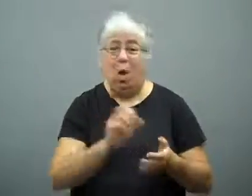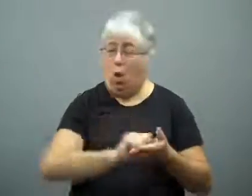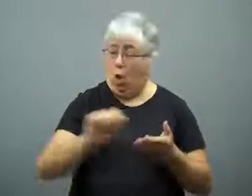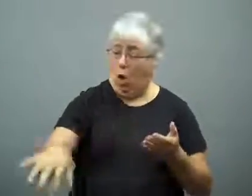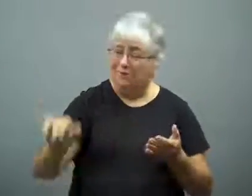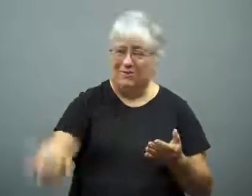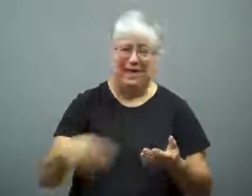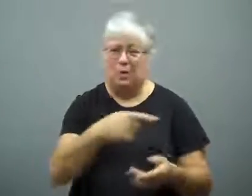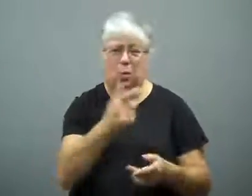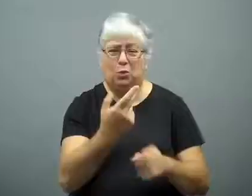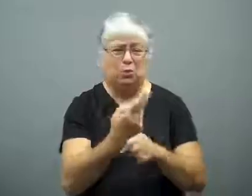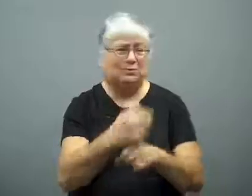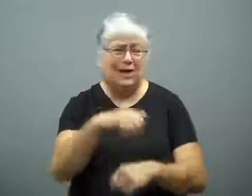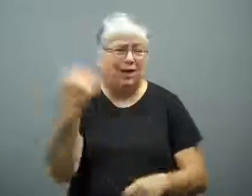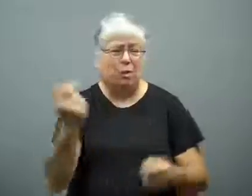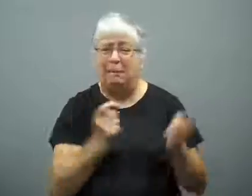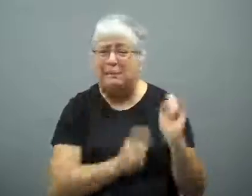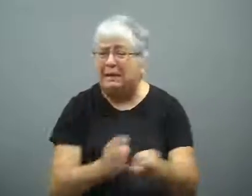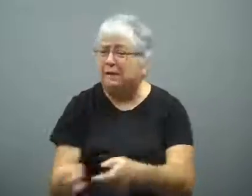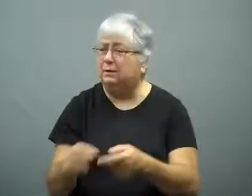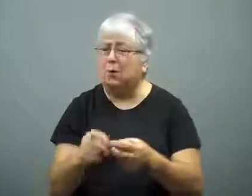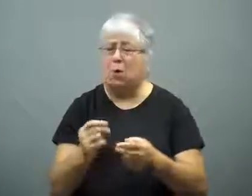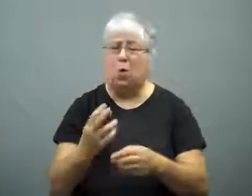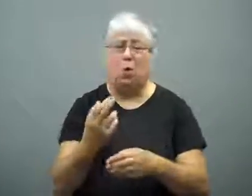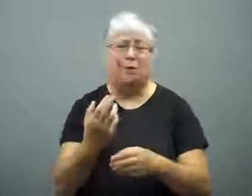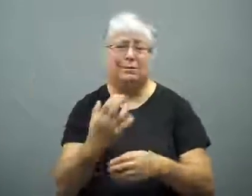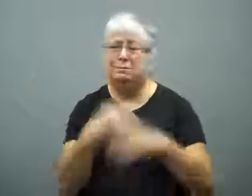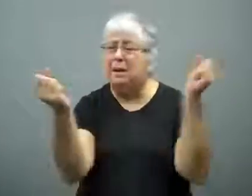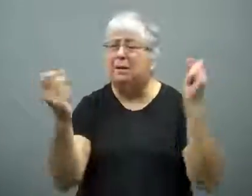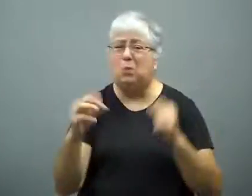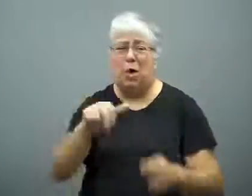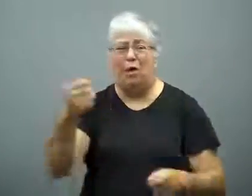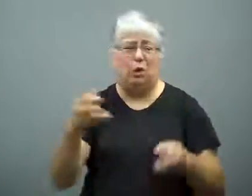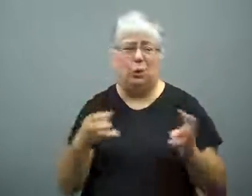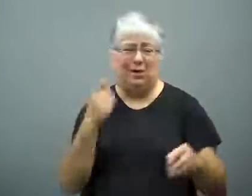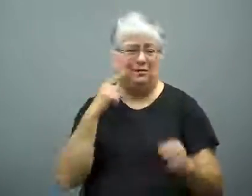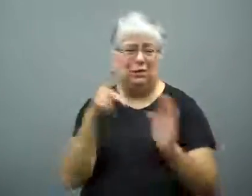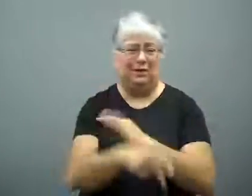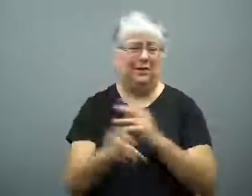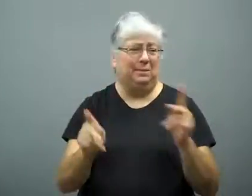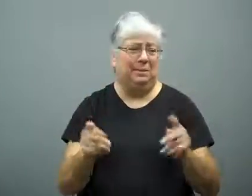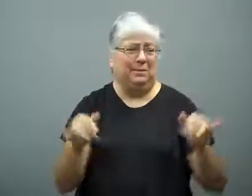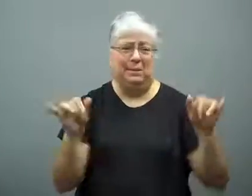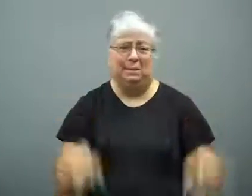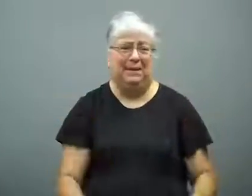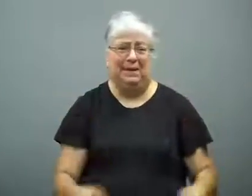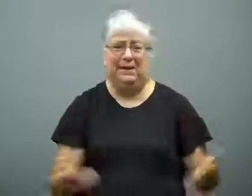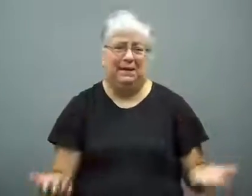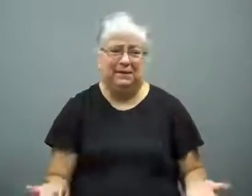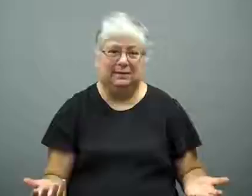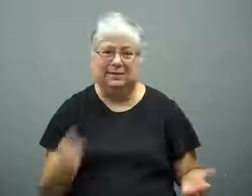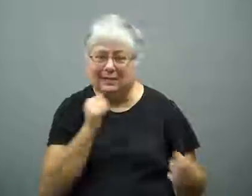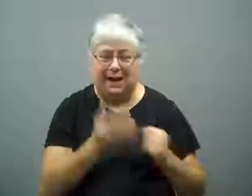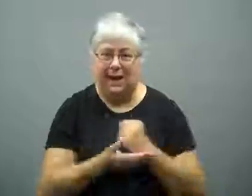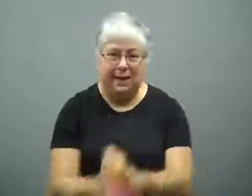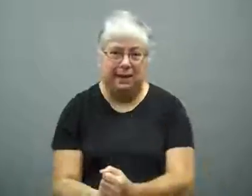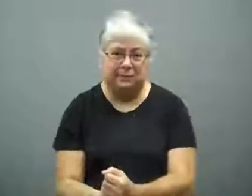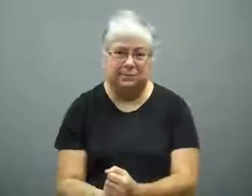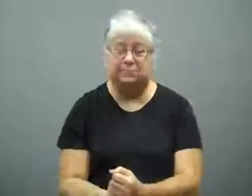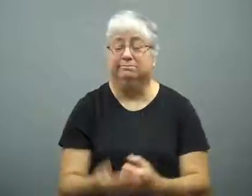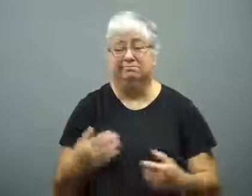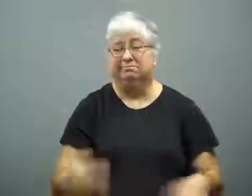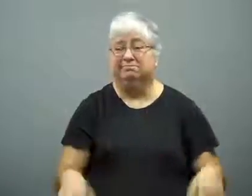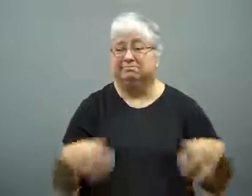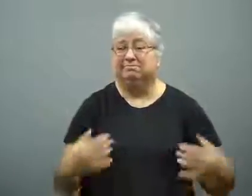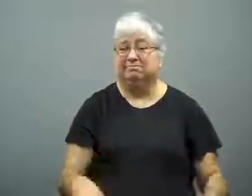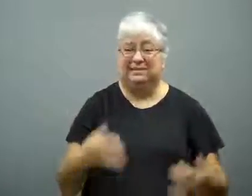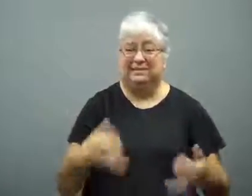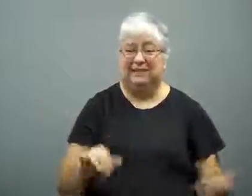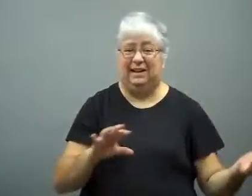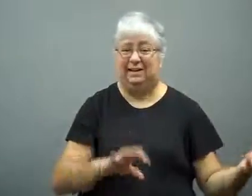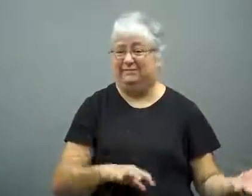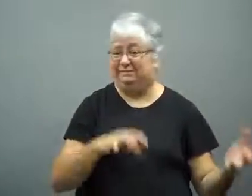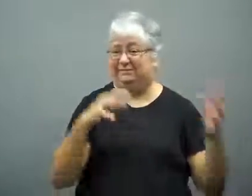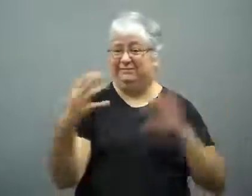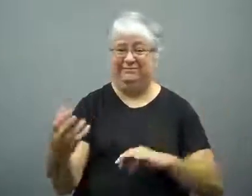Other means of killing people, using guns, bombs and so forth would be used.